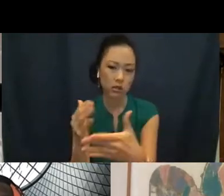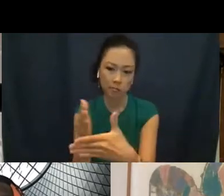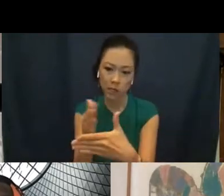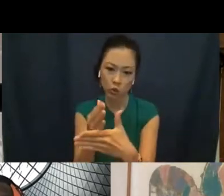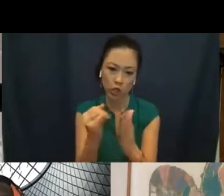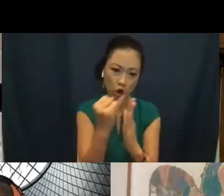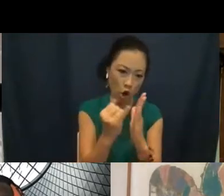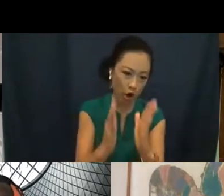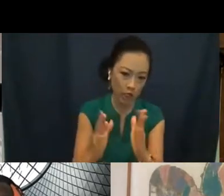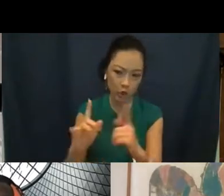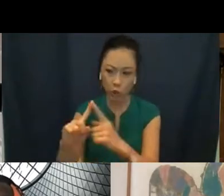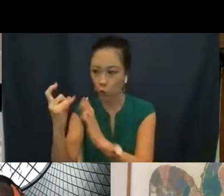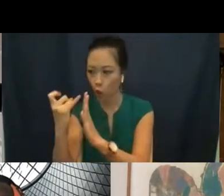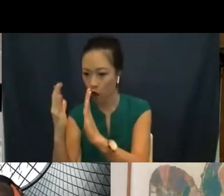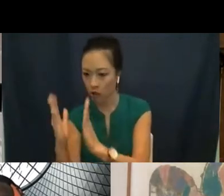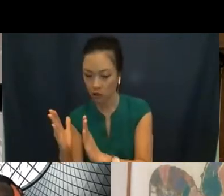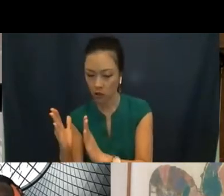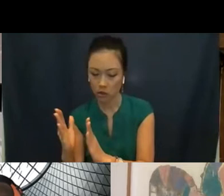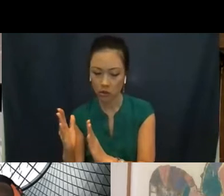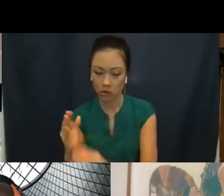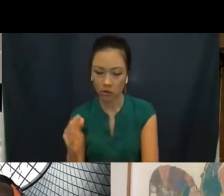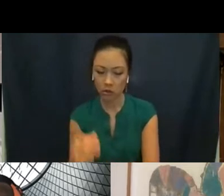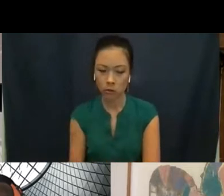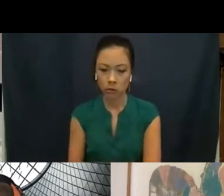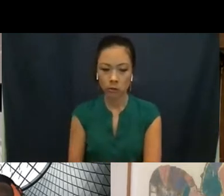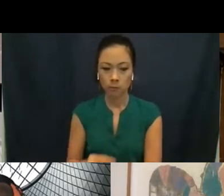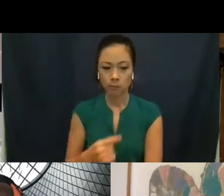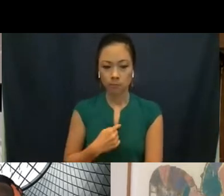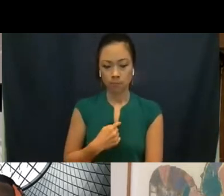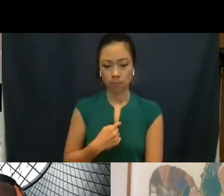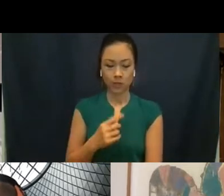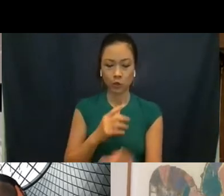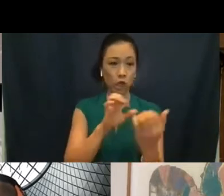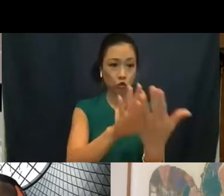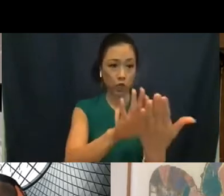ways in which I would say, to address your question, especially in relationship